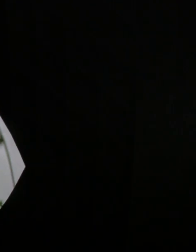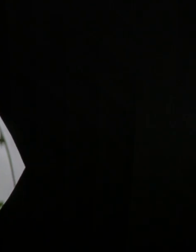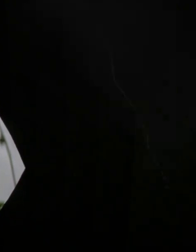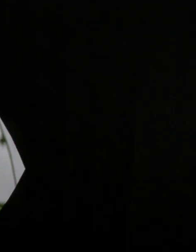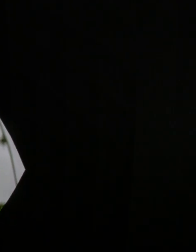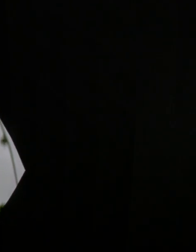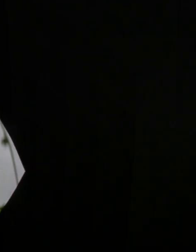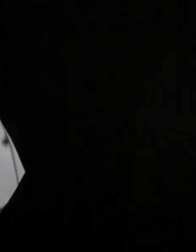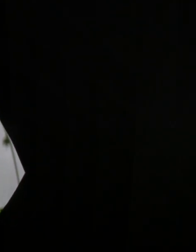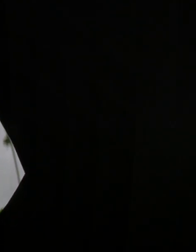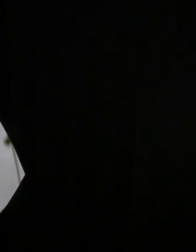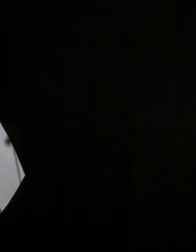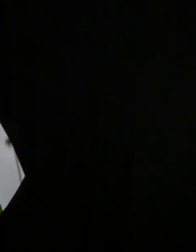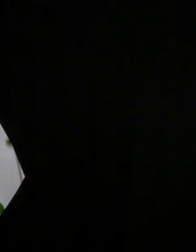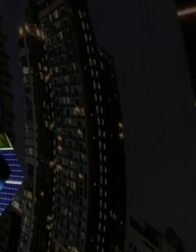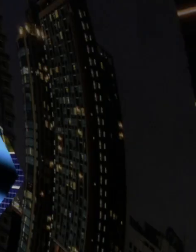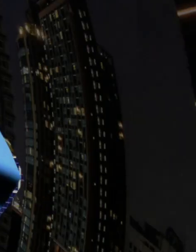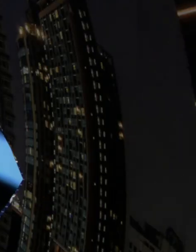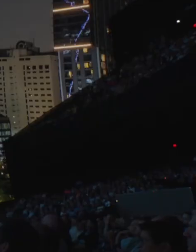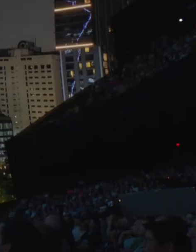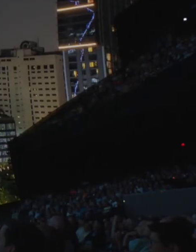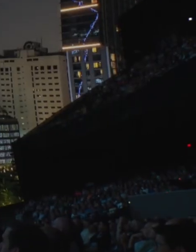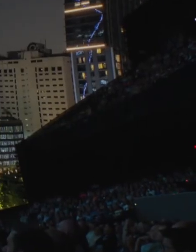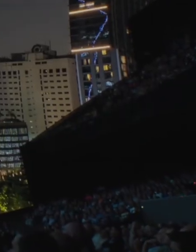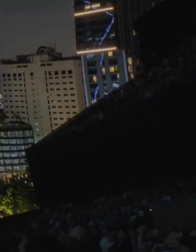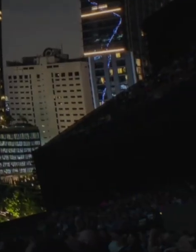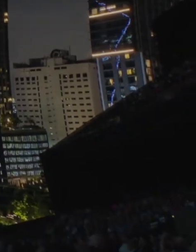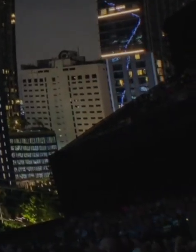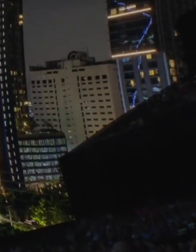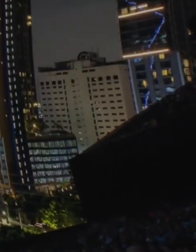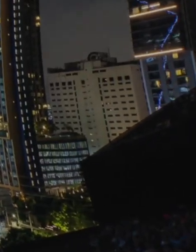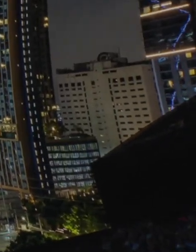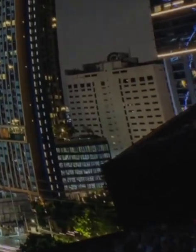Drive opportunity while fueling innovation.